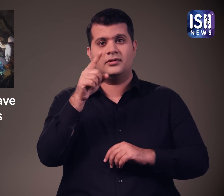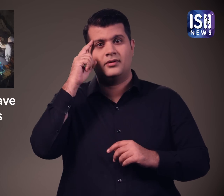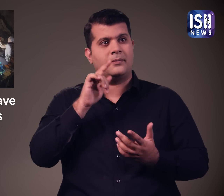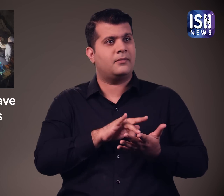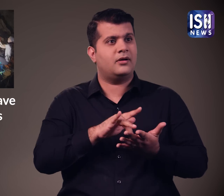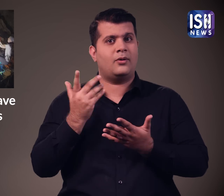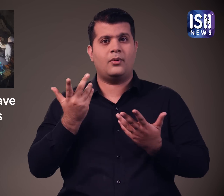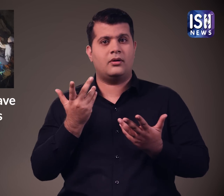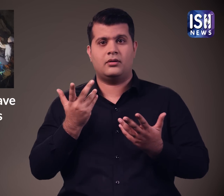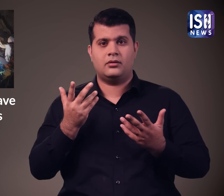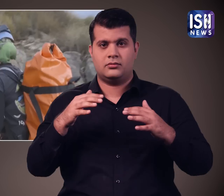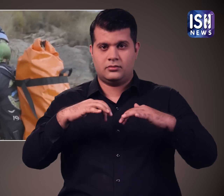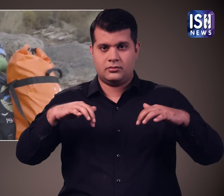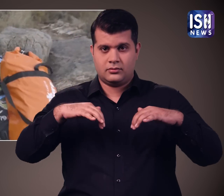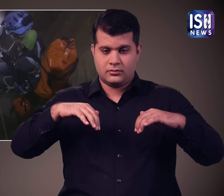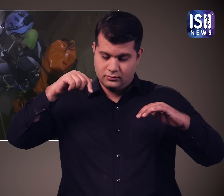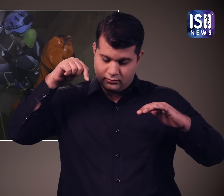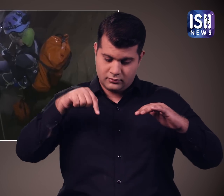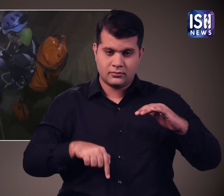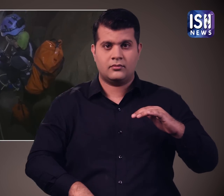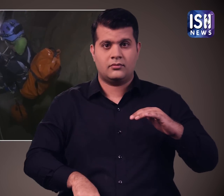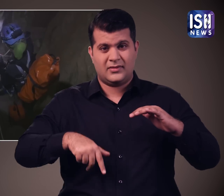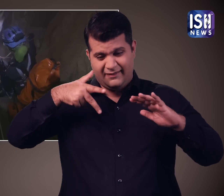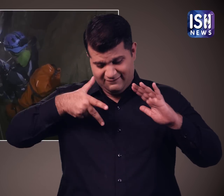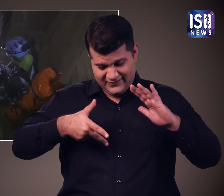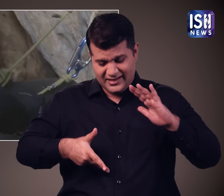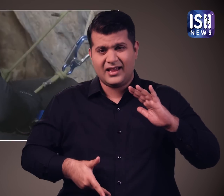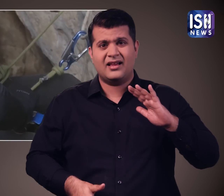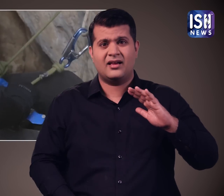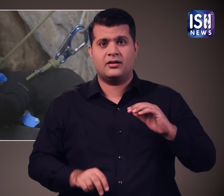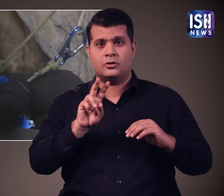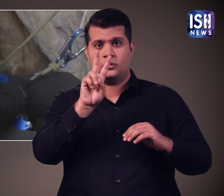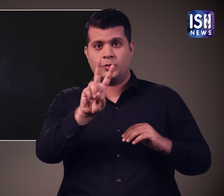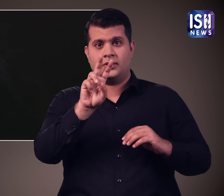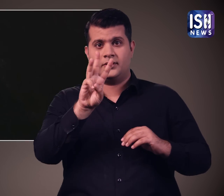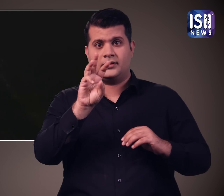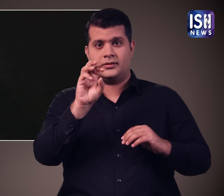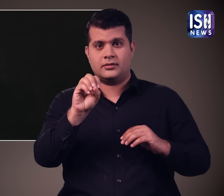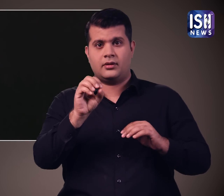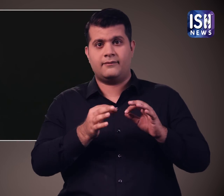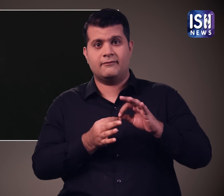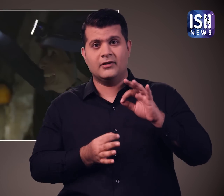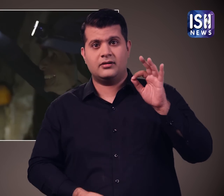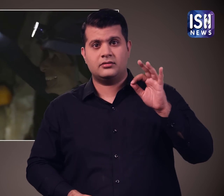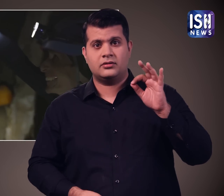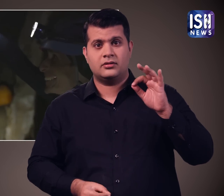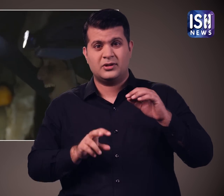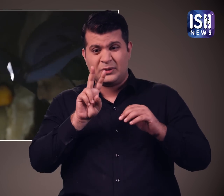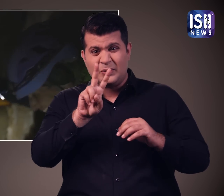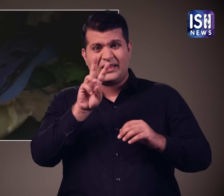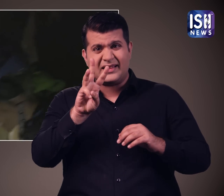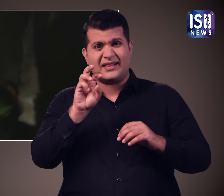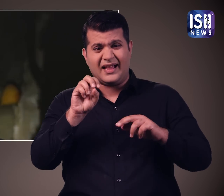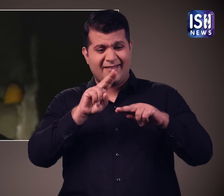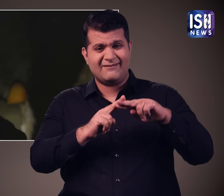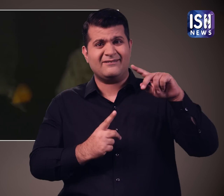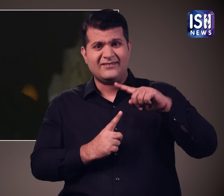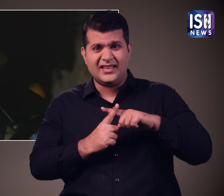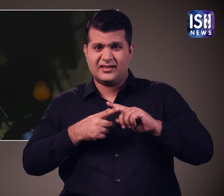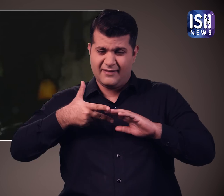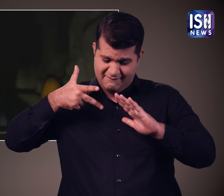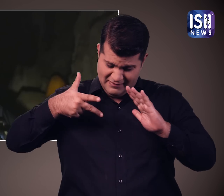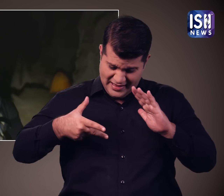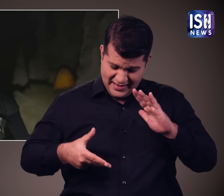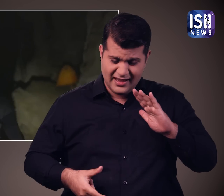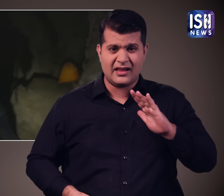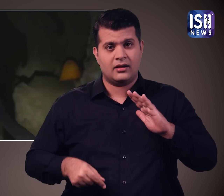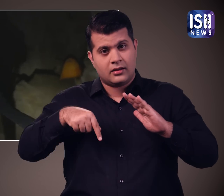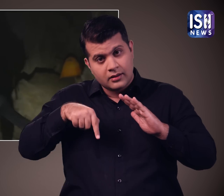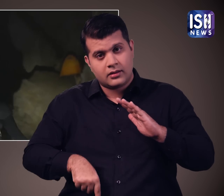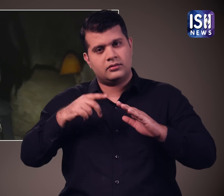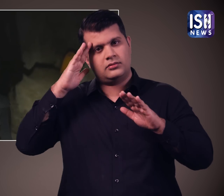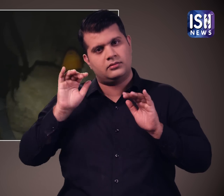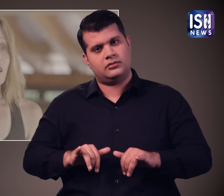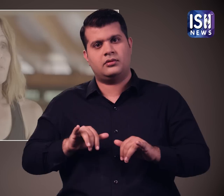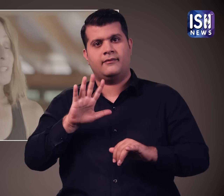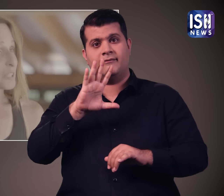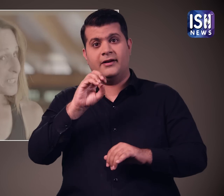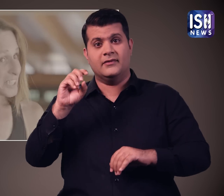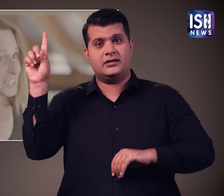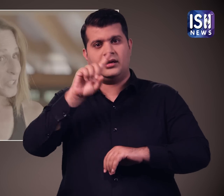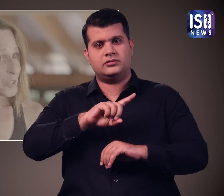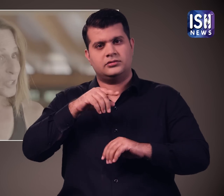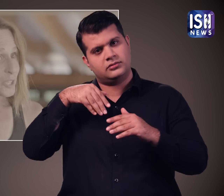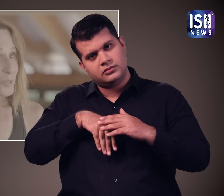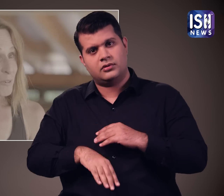Do you know where? She stayed in a cave 230 feet deep in the ground all alone for 500 days!